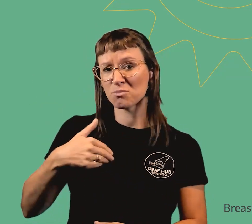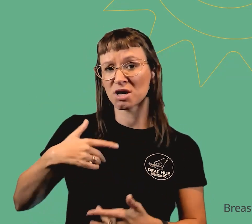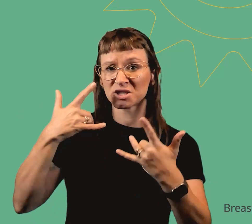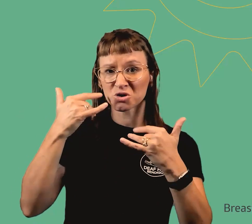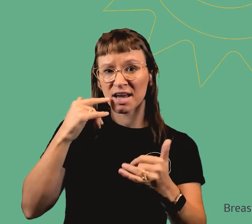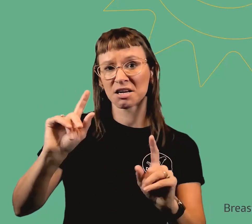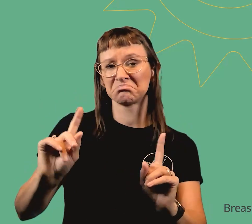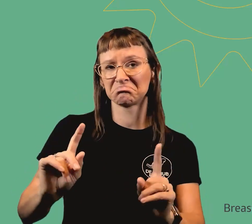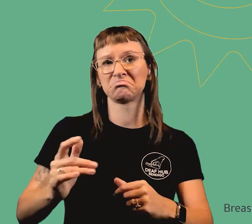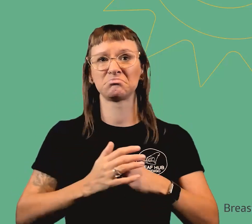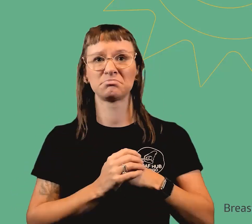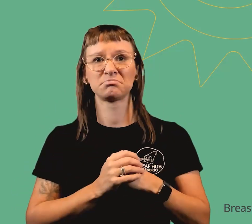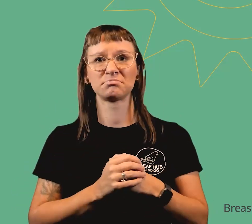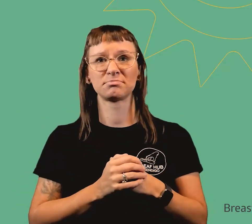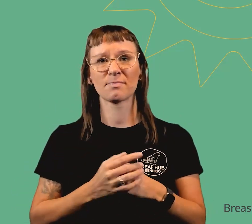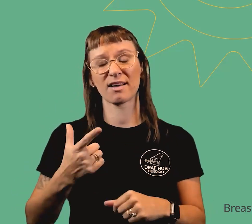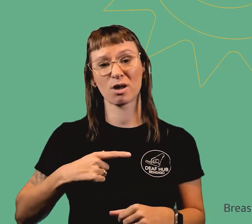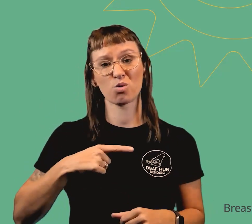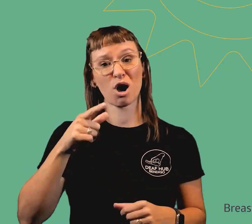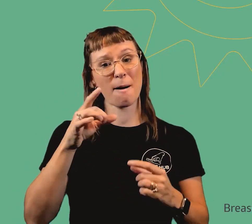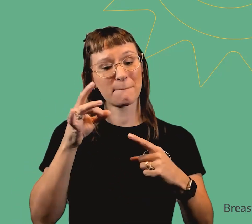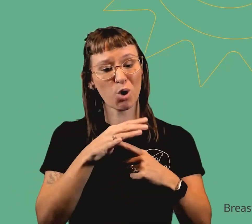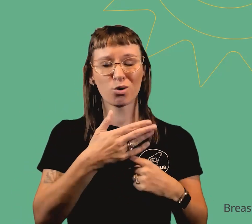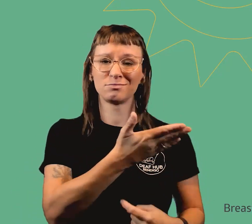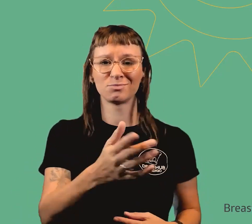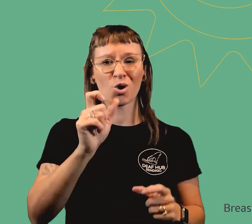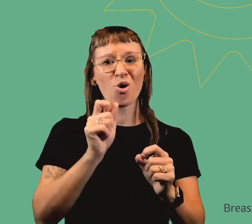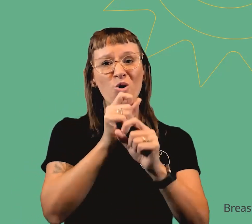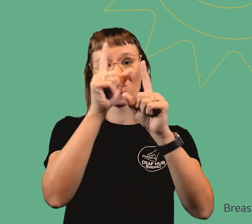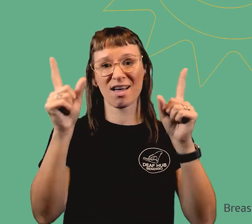This is why breast awareness is important for all women of all ages.